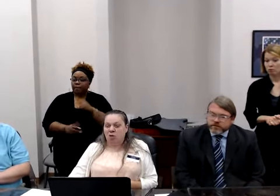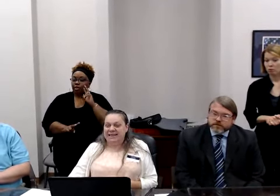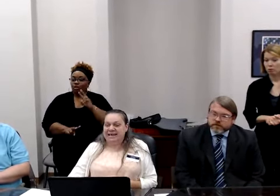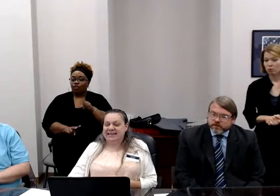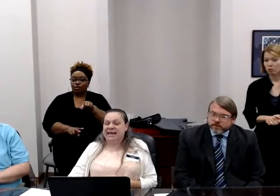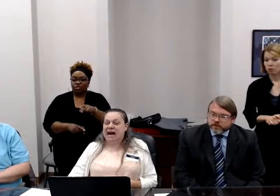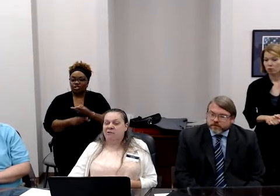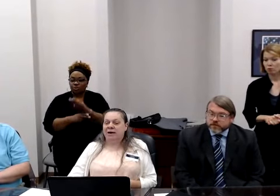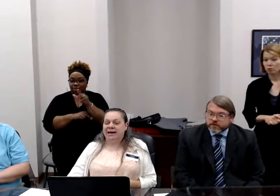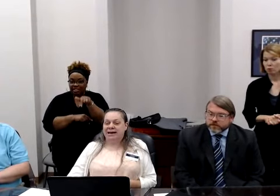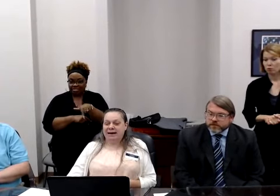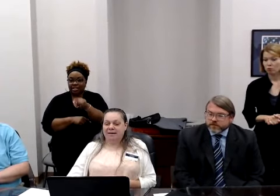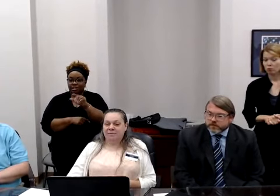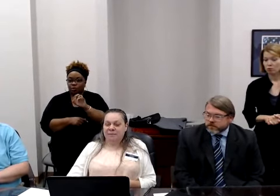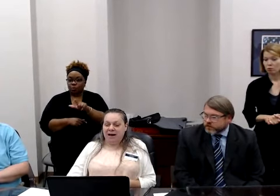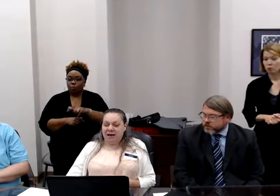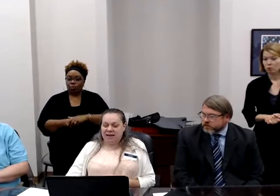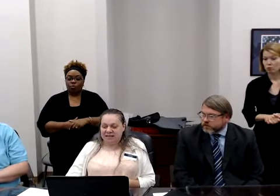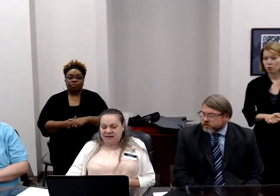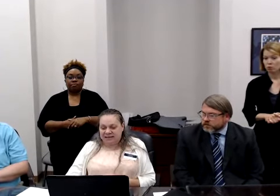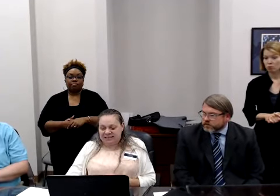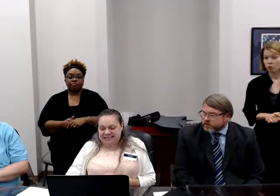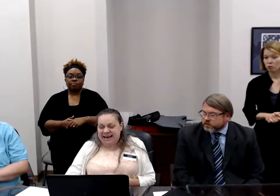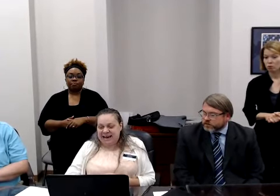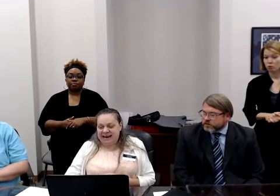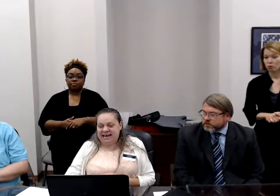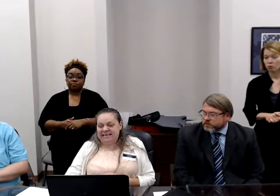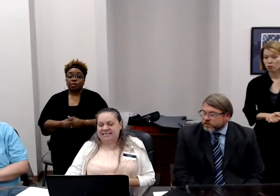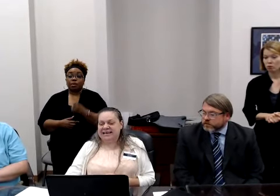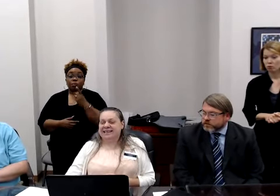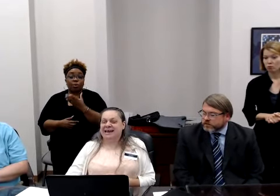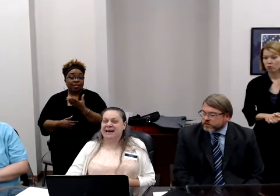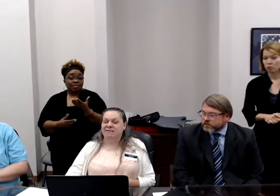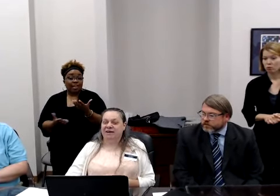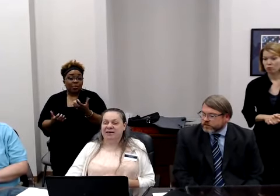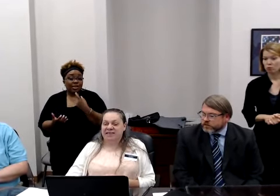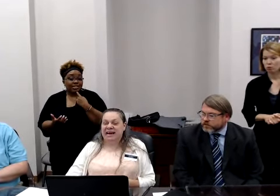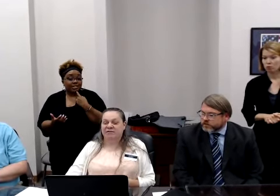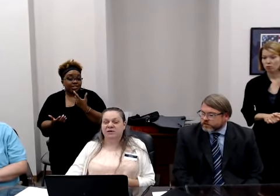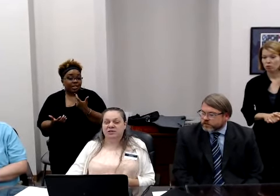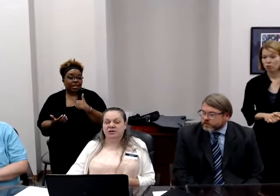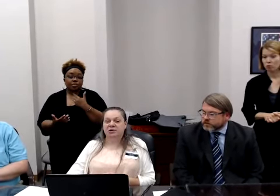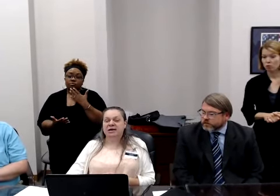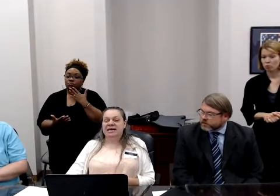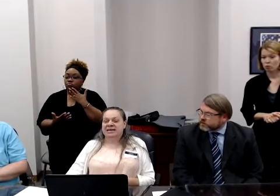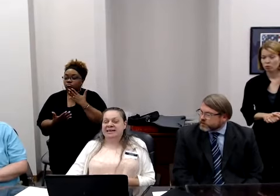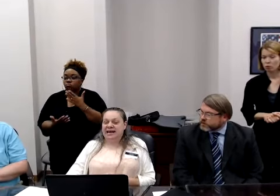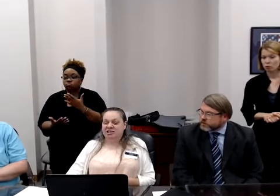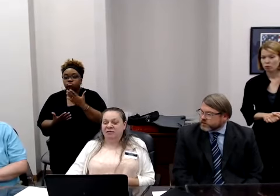One thing that I wanna say is that I am very thankful to the National